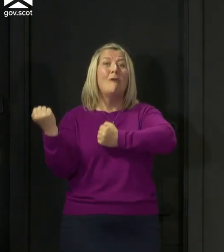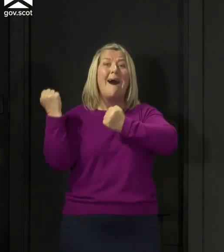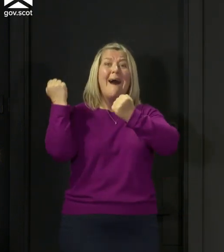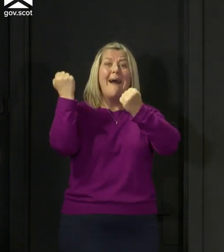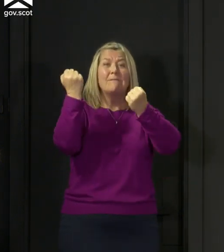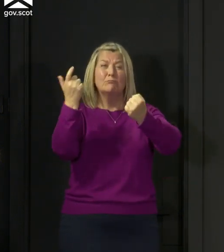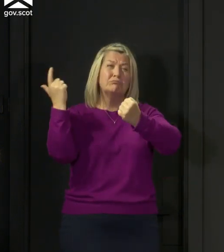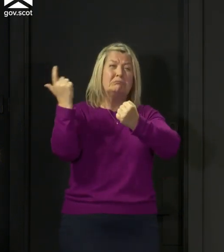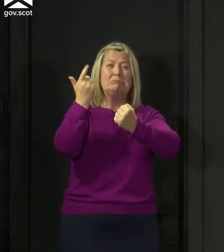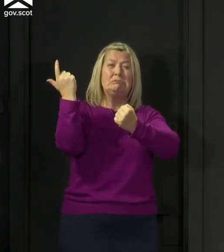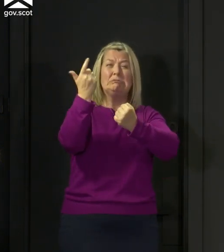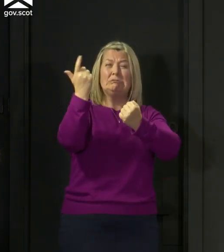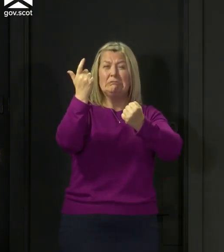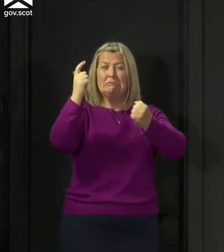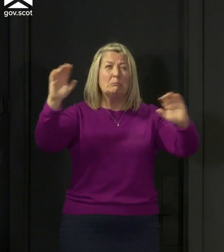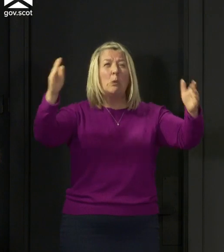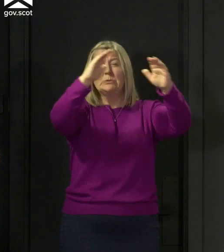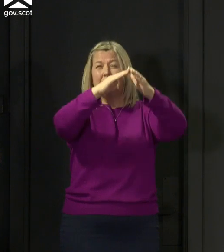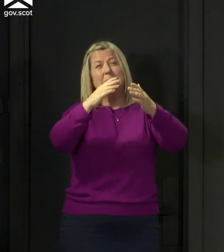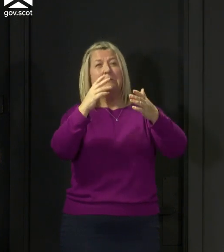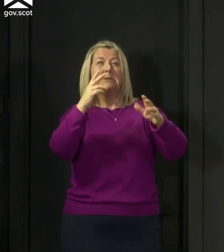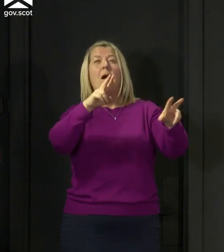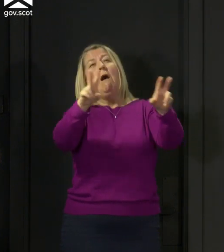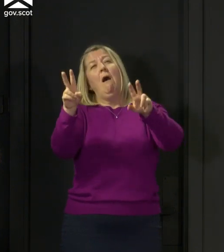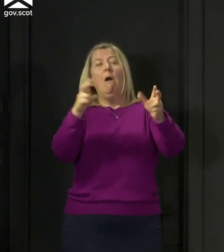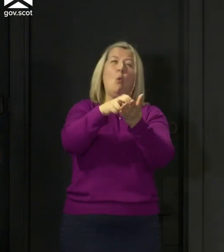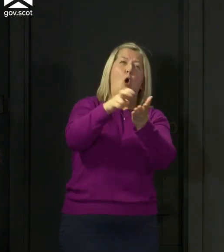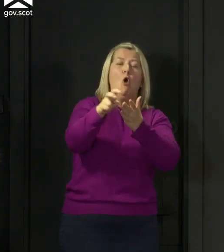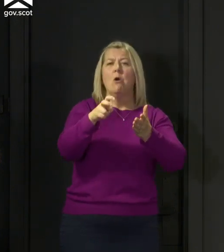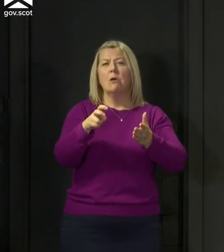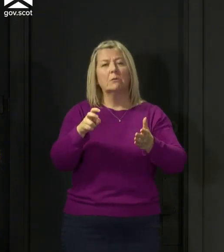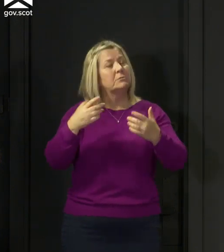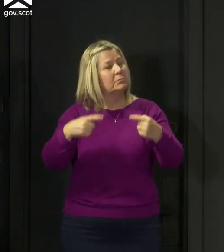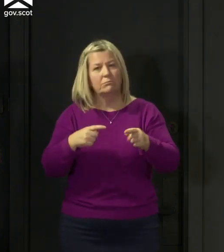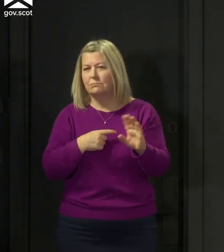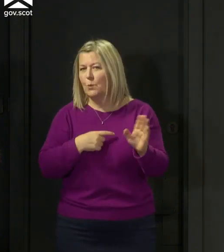for people living in Scotland and is not at this stage allowed for people coming into Scotland either.